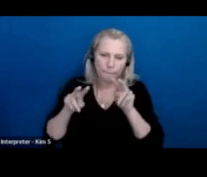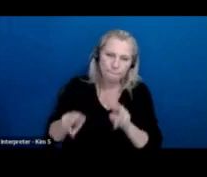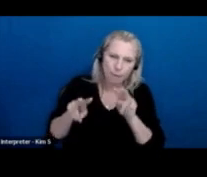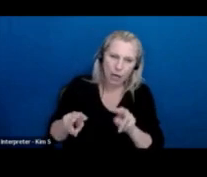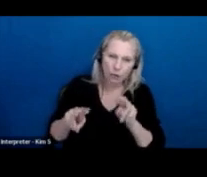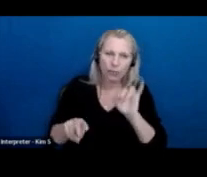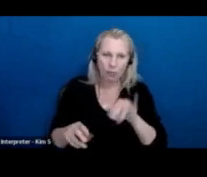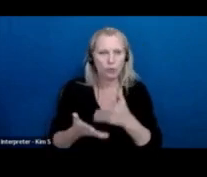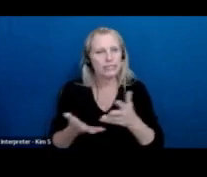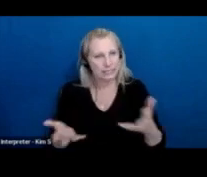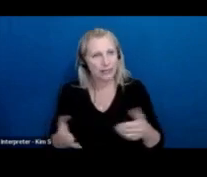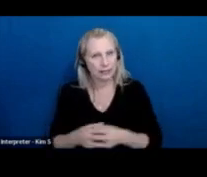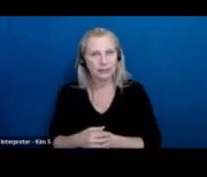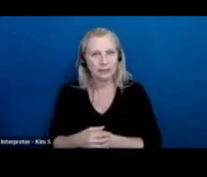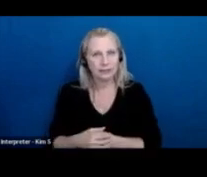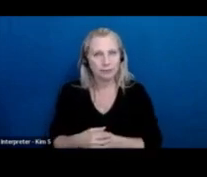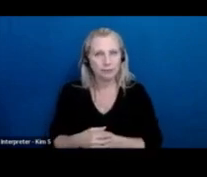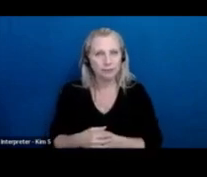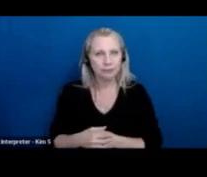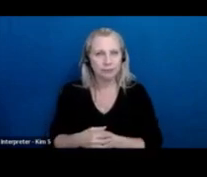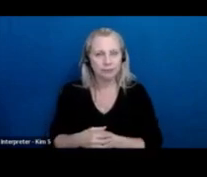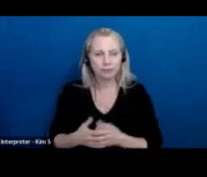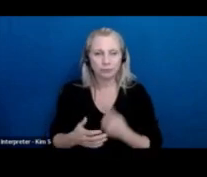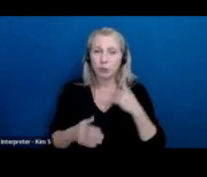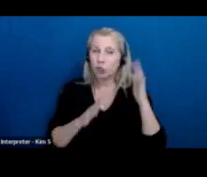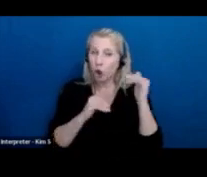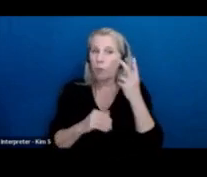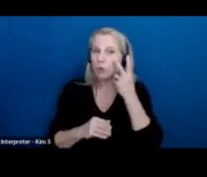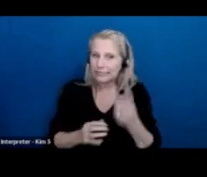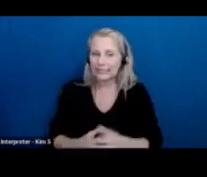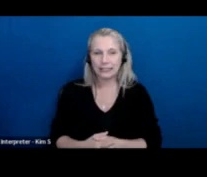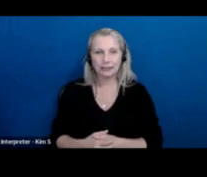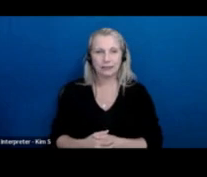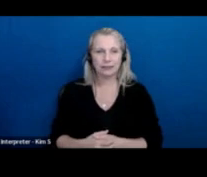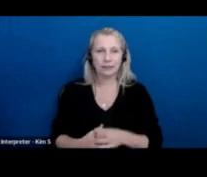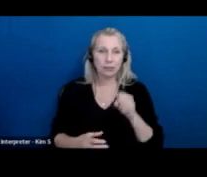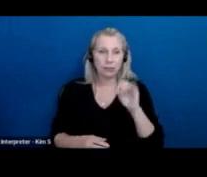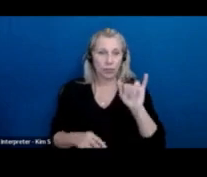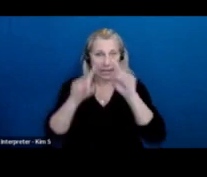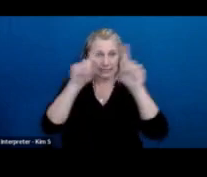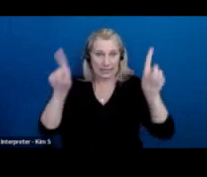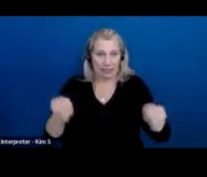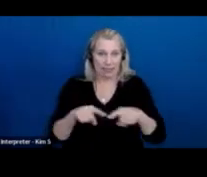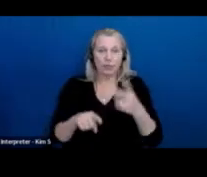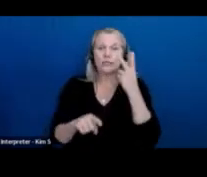things, you know, that we hope we see. So on this slide, you'll see a whole lot of bullets.